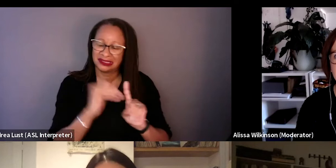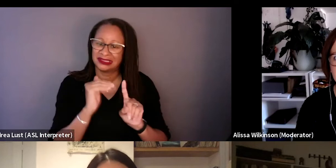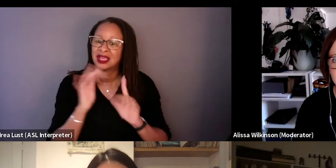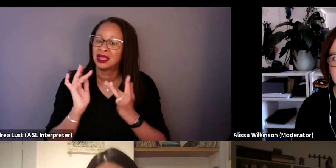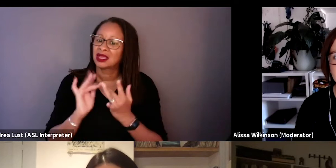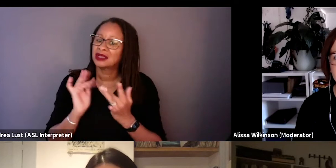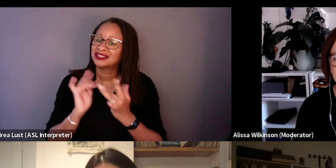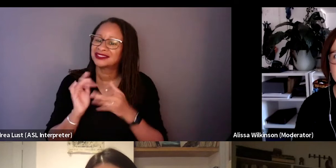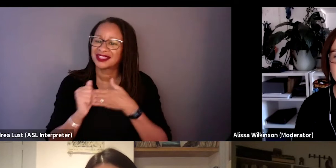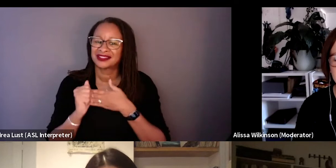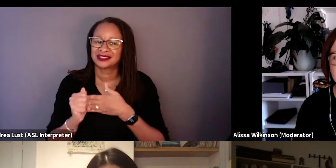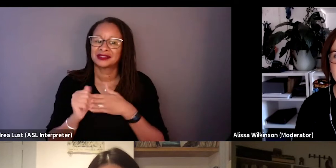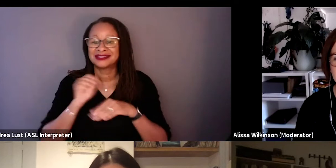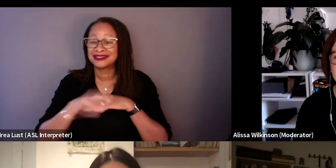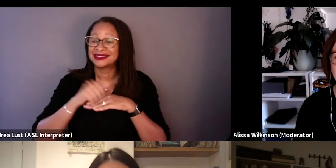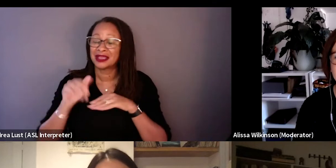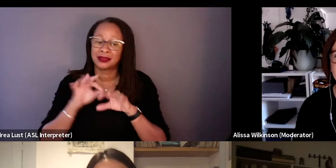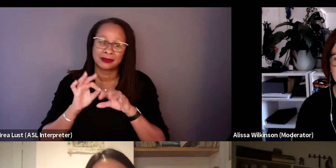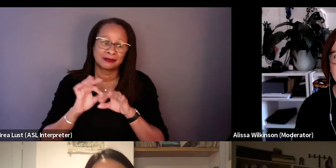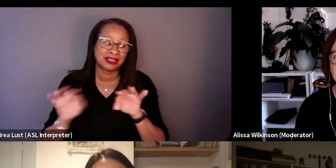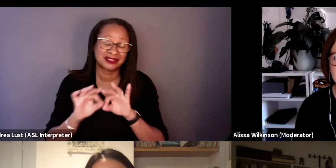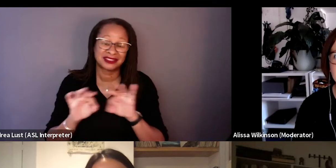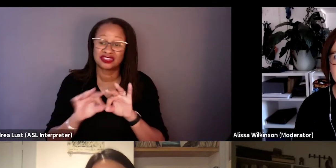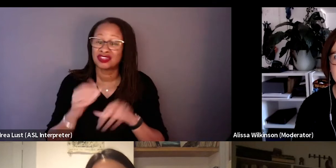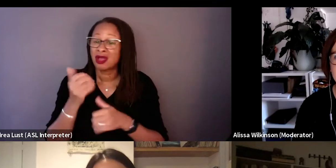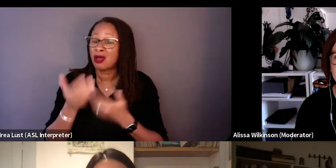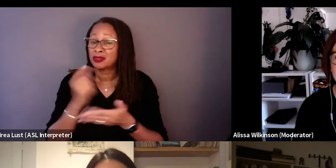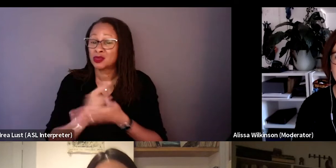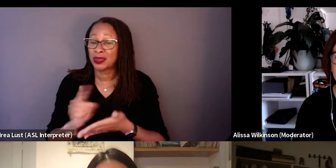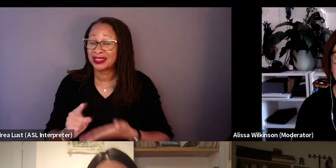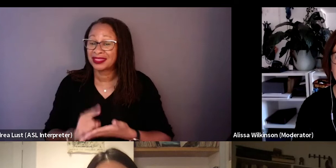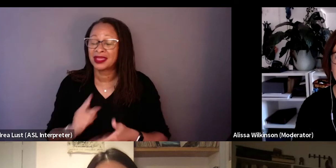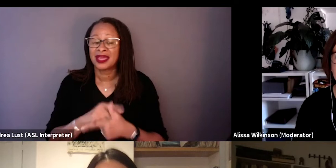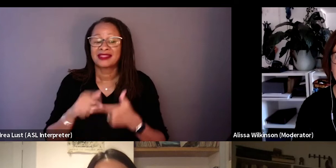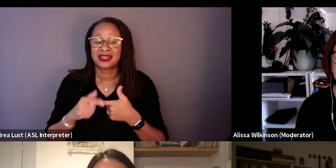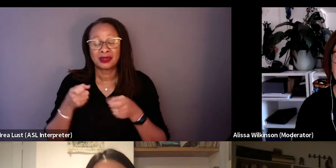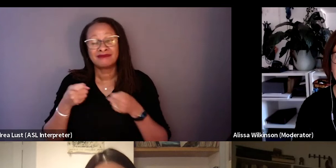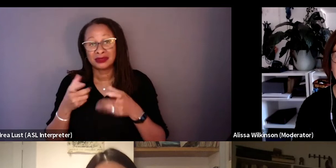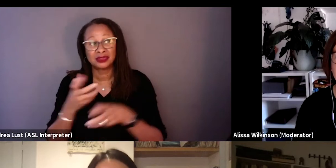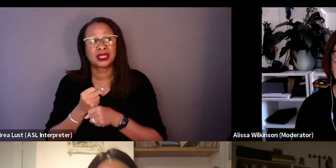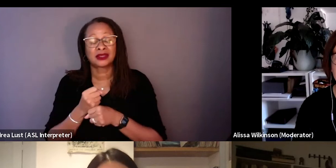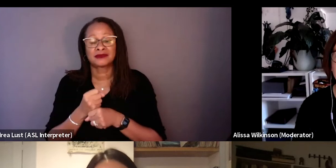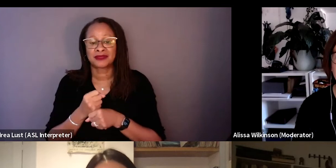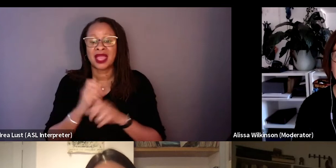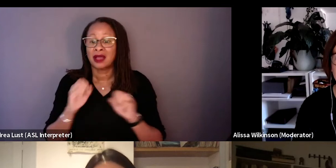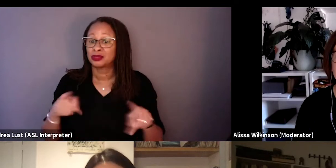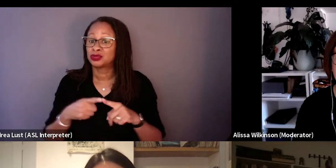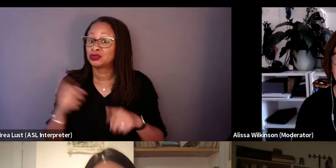we sent them messages almost every week. And then the, we managed to get the chance to go back and visit them